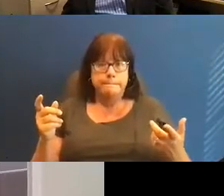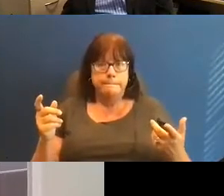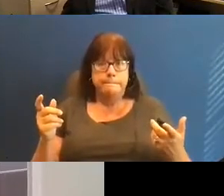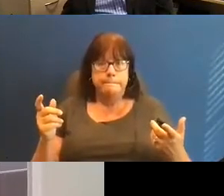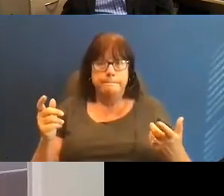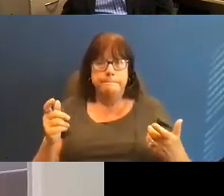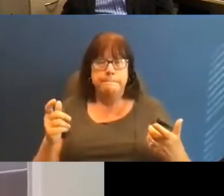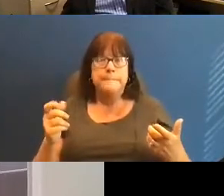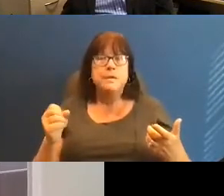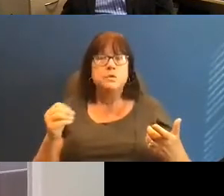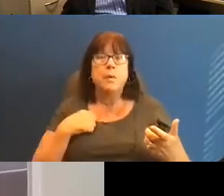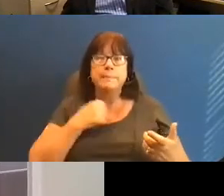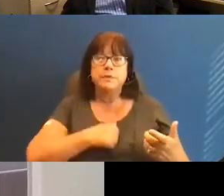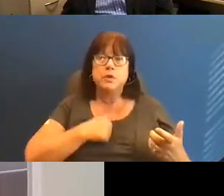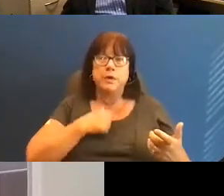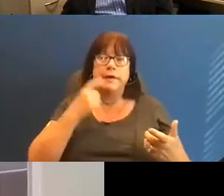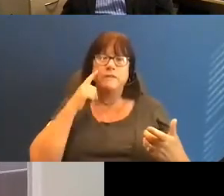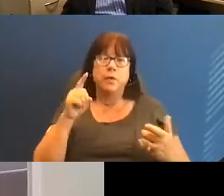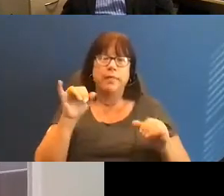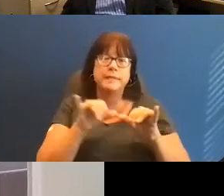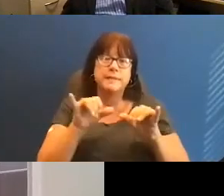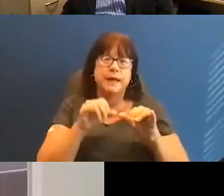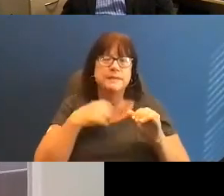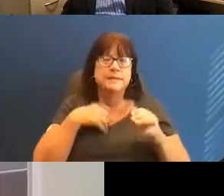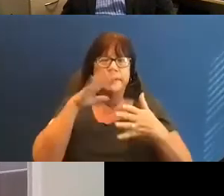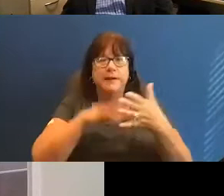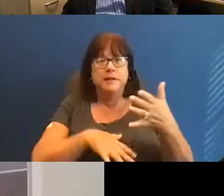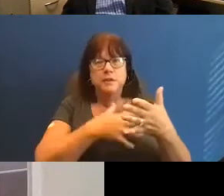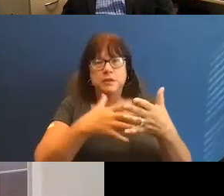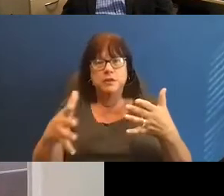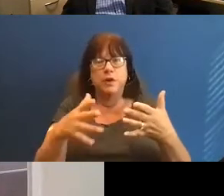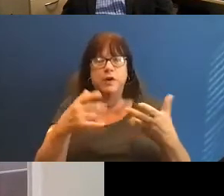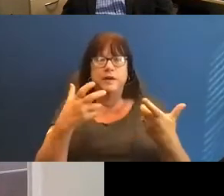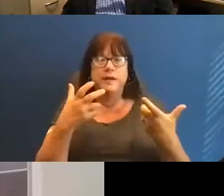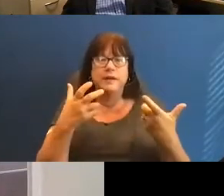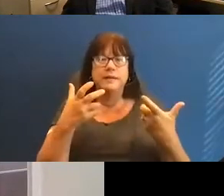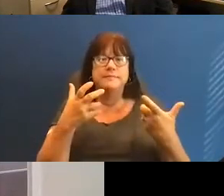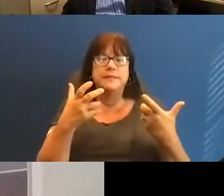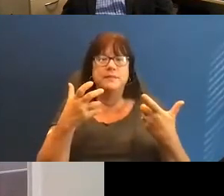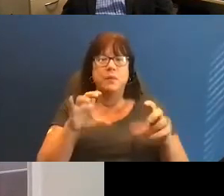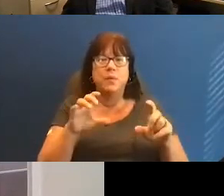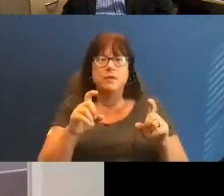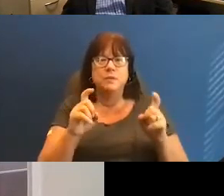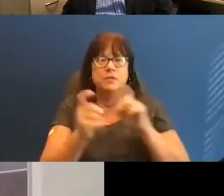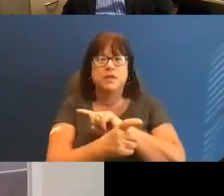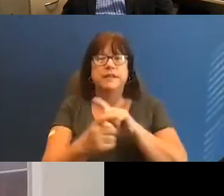So I apologize for the size of this chart, I'm leery of switching to slideshow mode because I've got two monitors and I've had issues with that, so